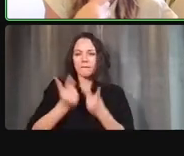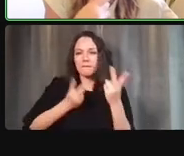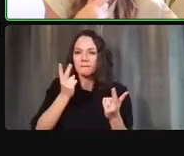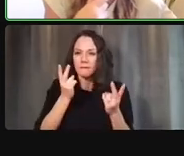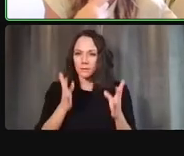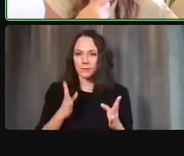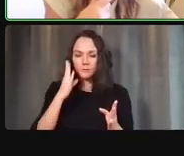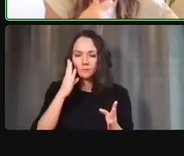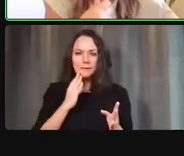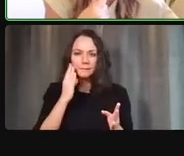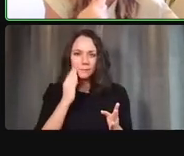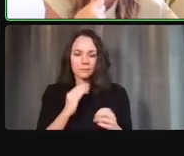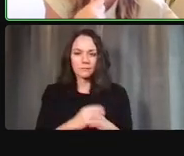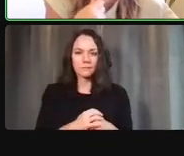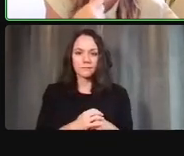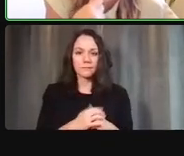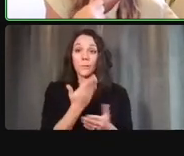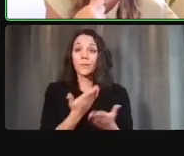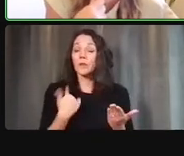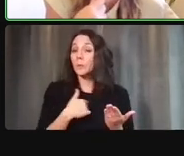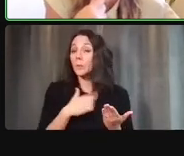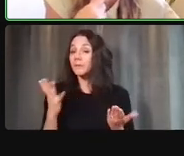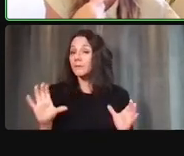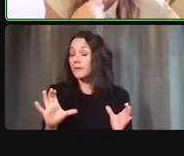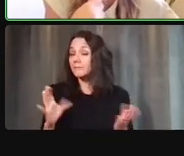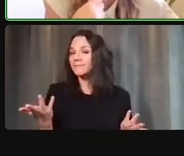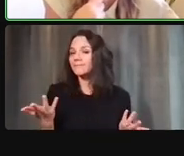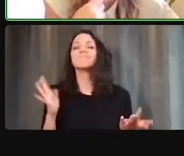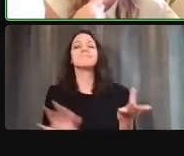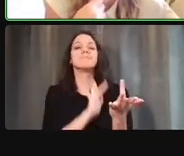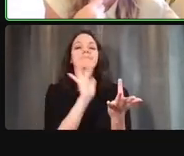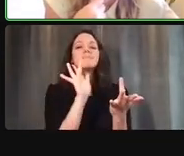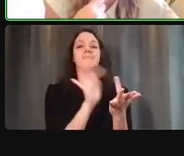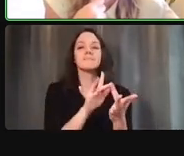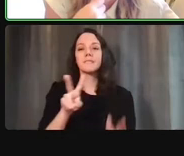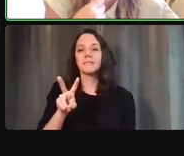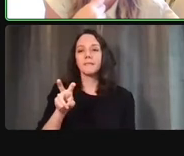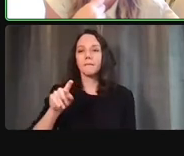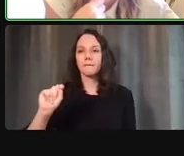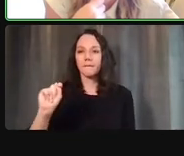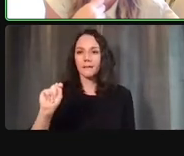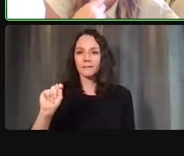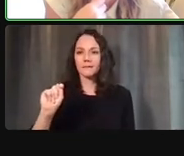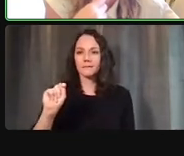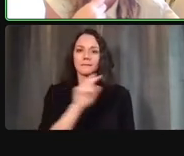to is to reach out to veterans hospitals and different support groups where we have